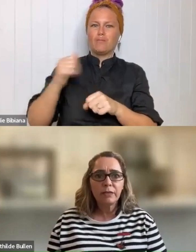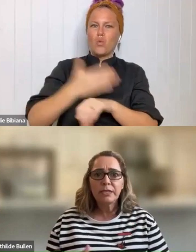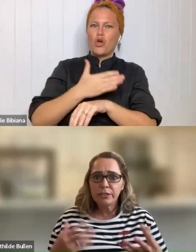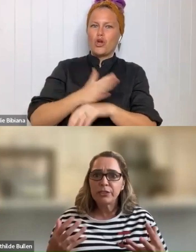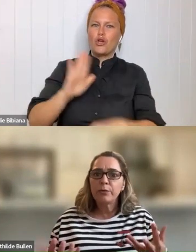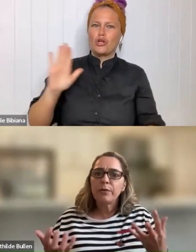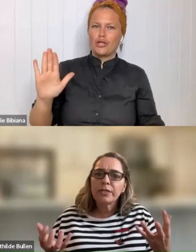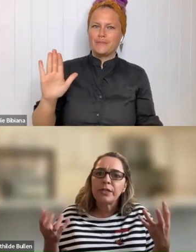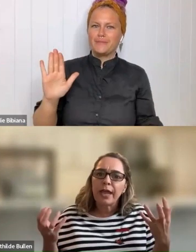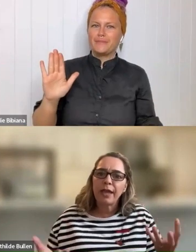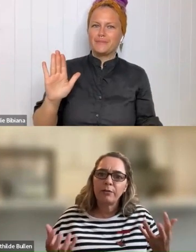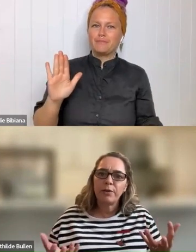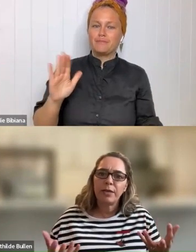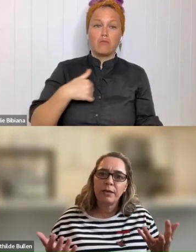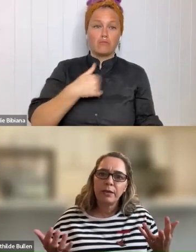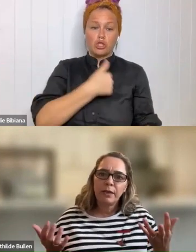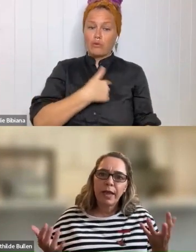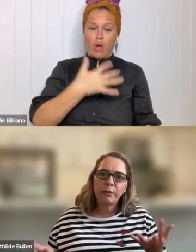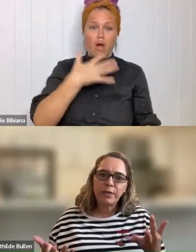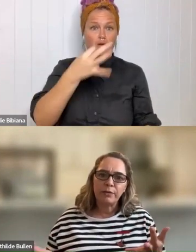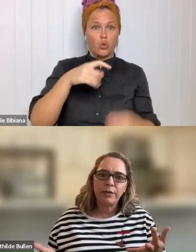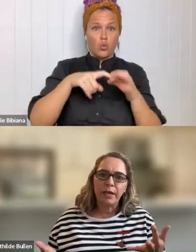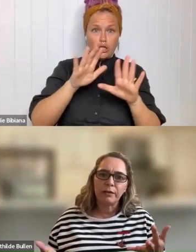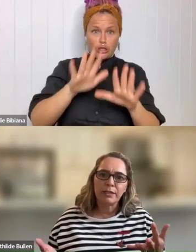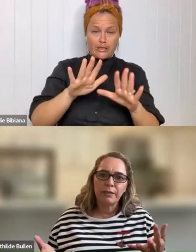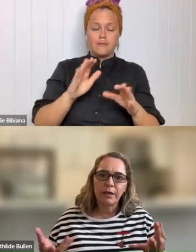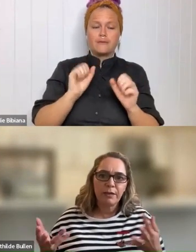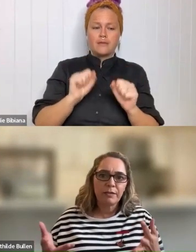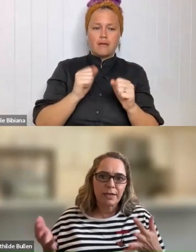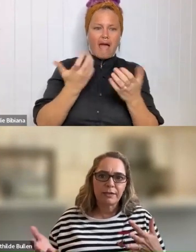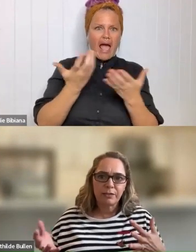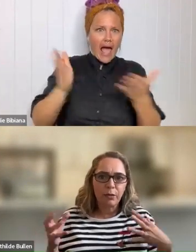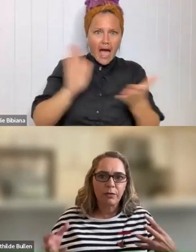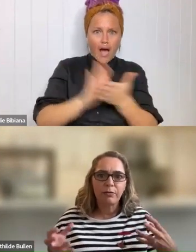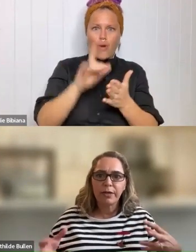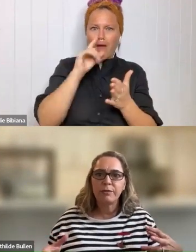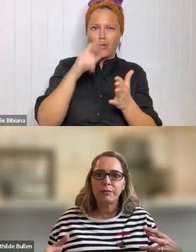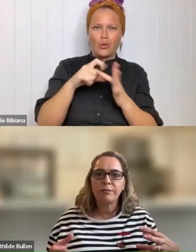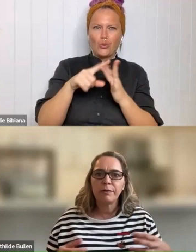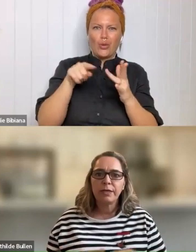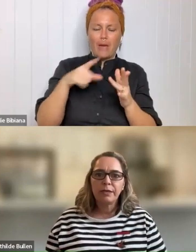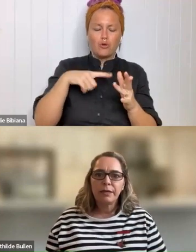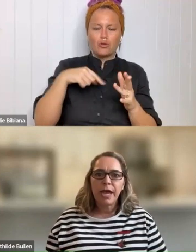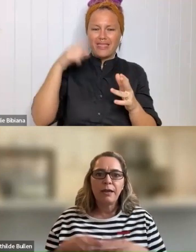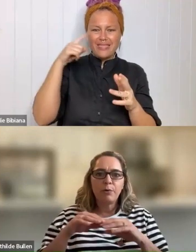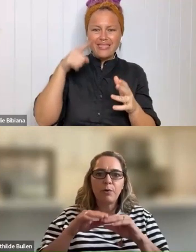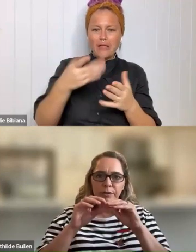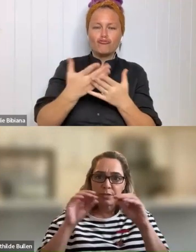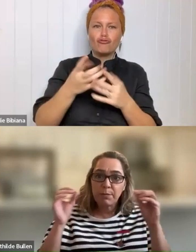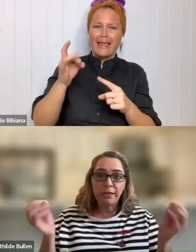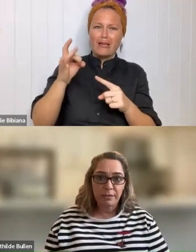And this is a genuine question like how do we? How do we do that? Because I think that's so critical. And important to make